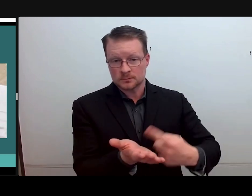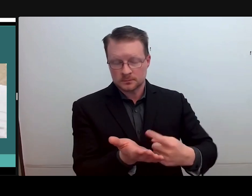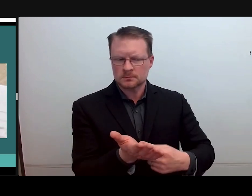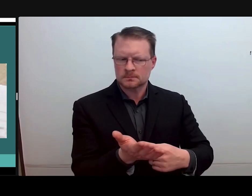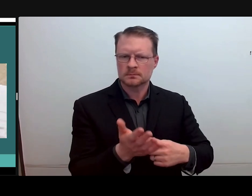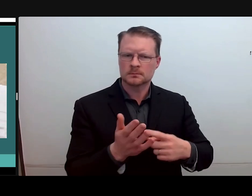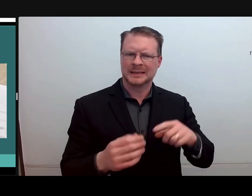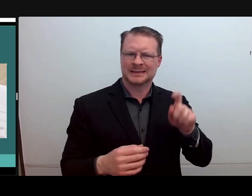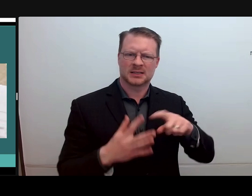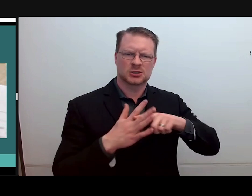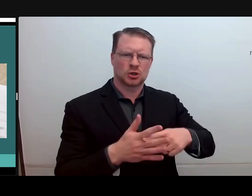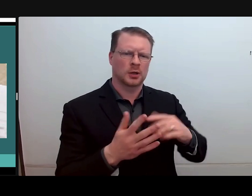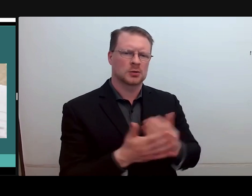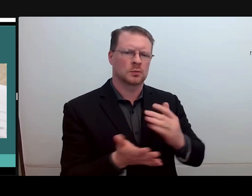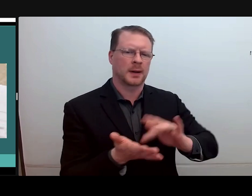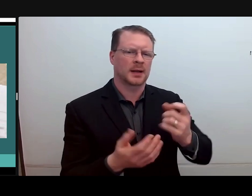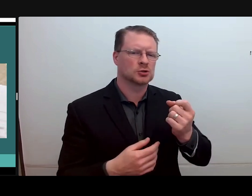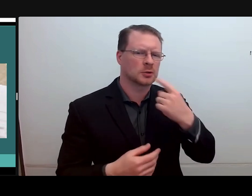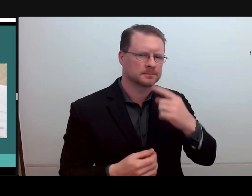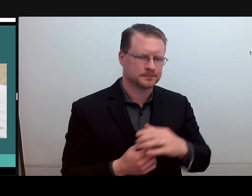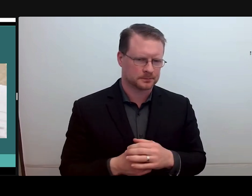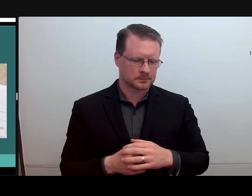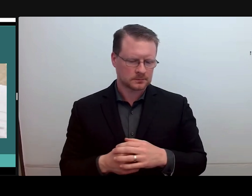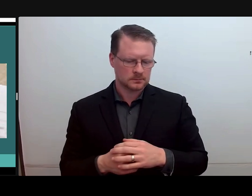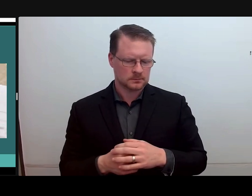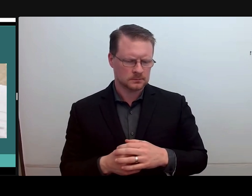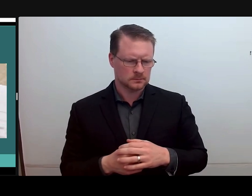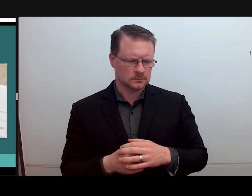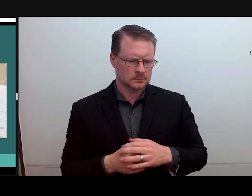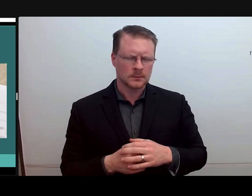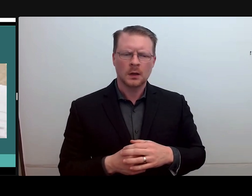We sat down and discussed the need to start a new medication,